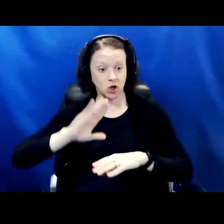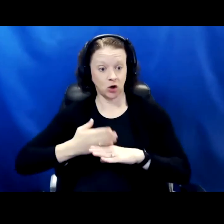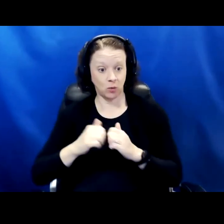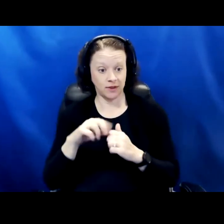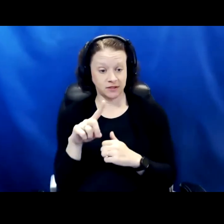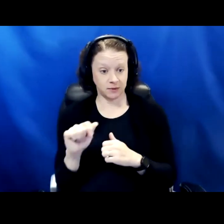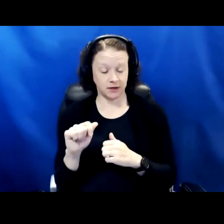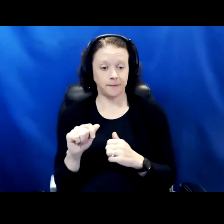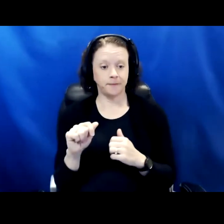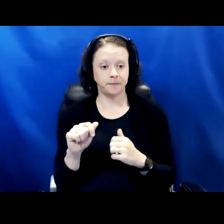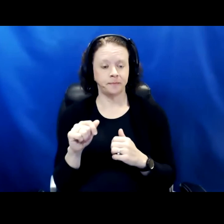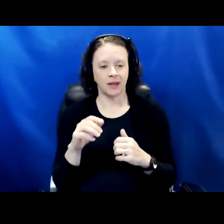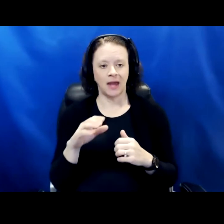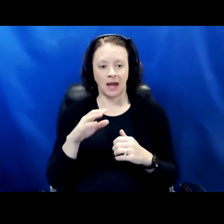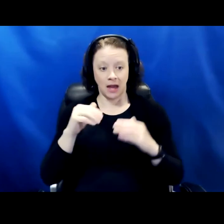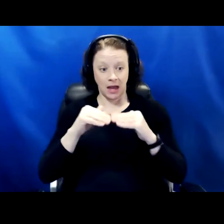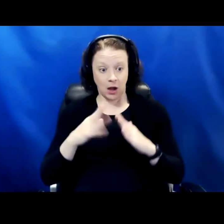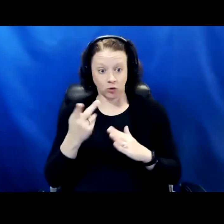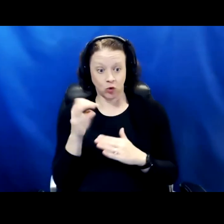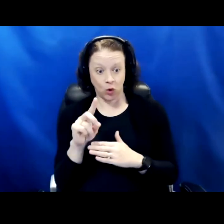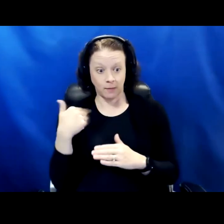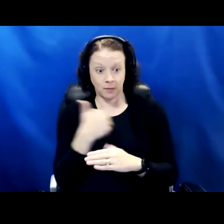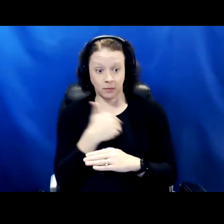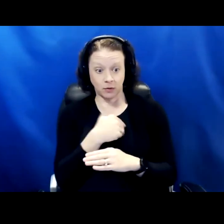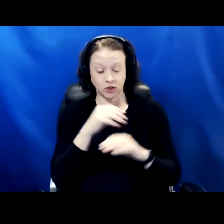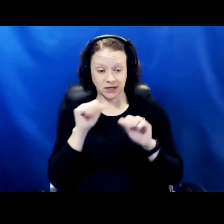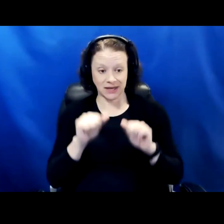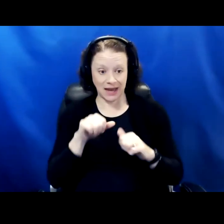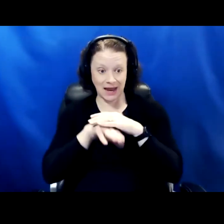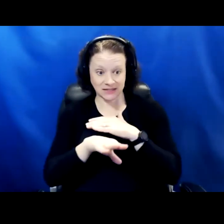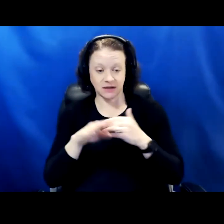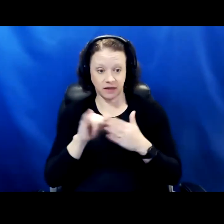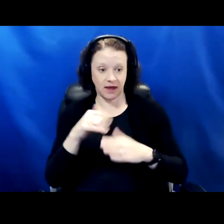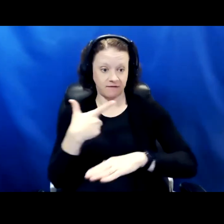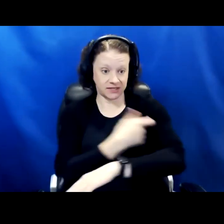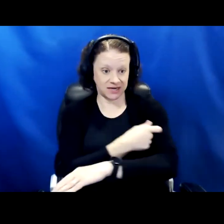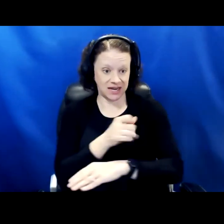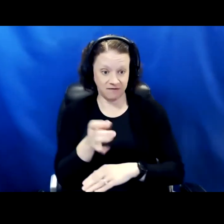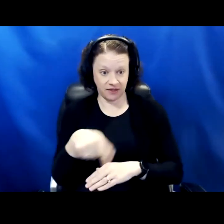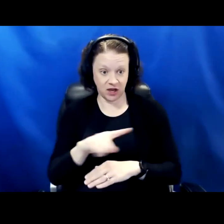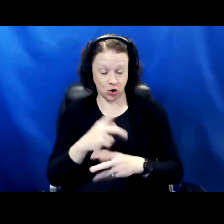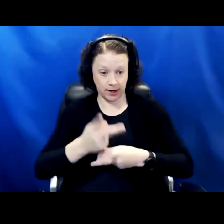that household members can access the vaccine if they are a care provider. They should be in 1A